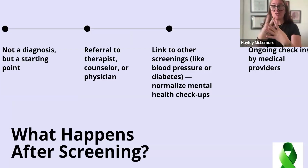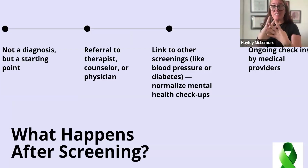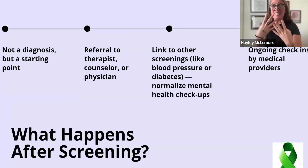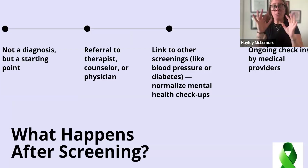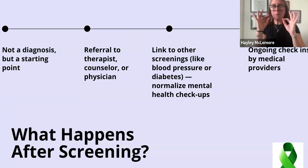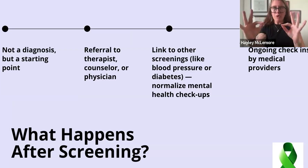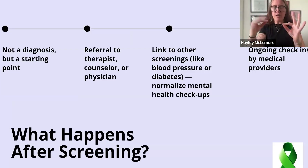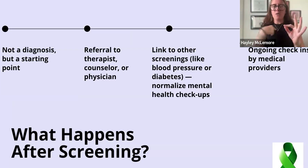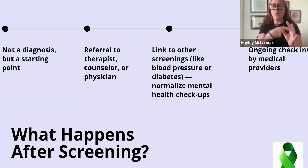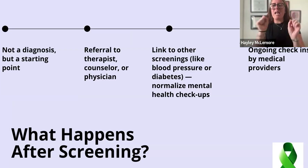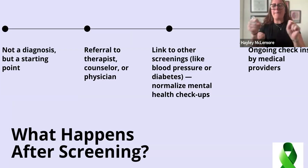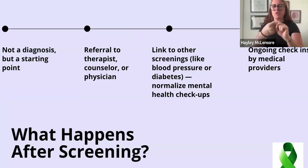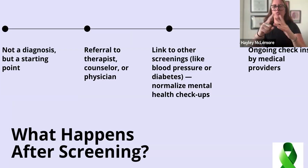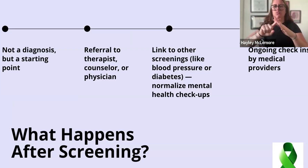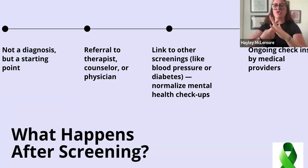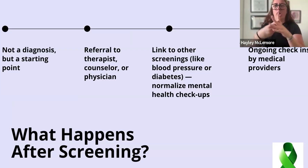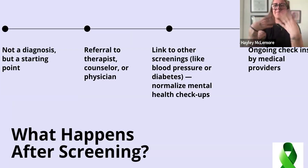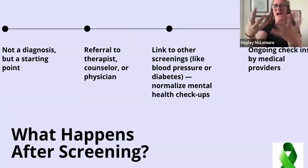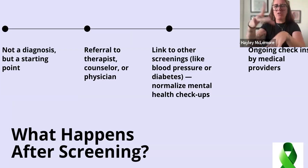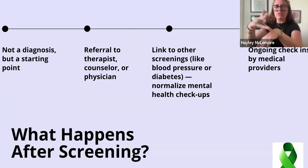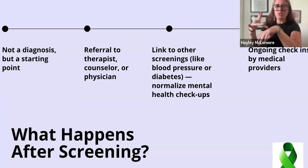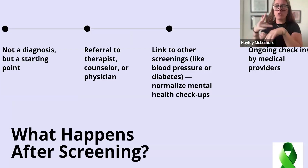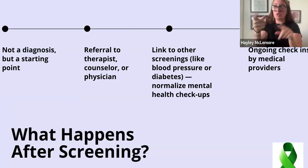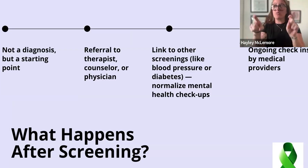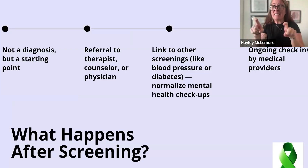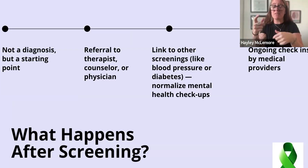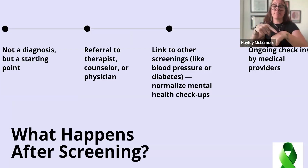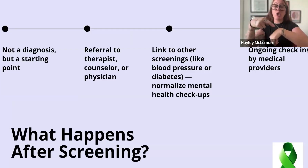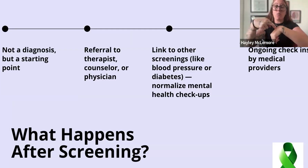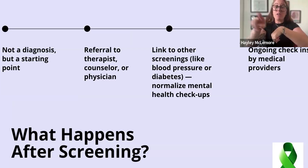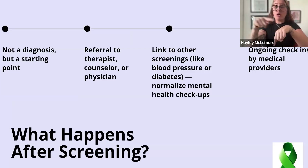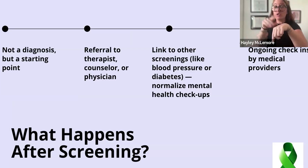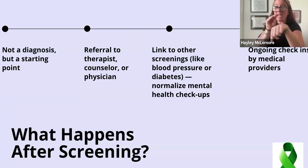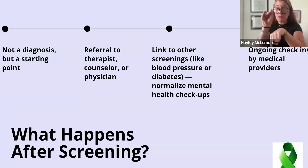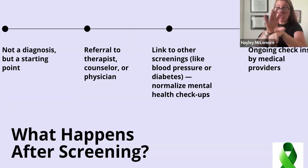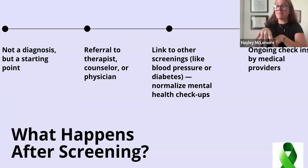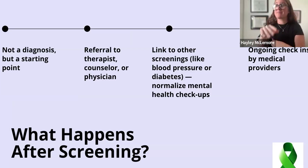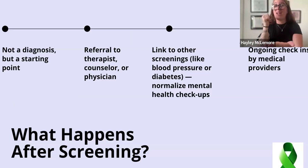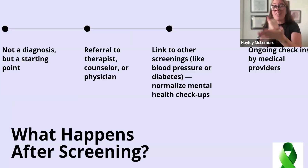If you score positive on the screening, then that's great. That means that we can start providing the resources needed,